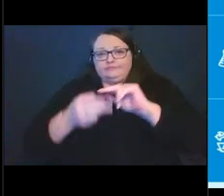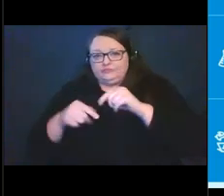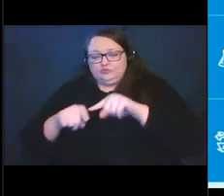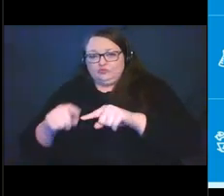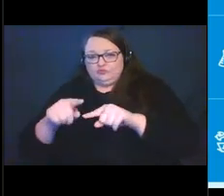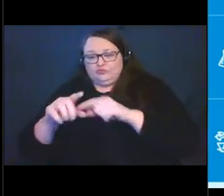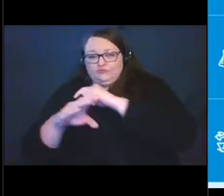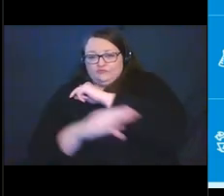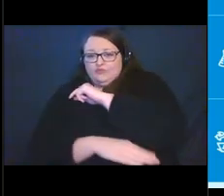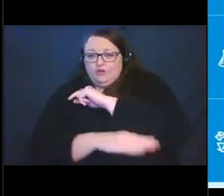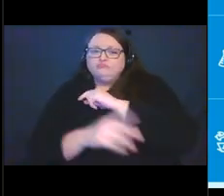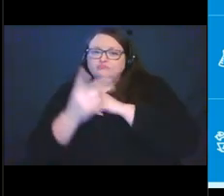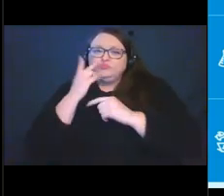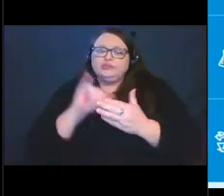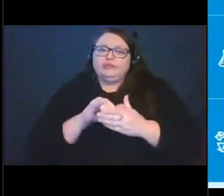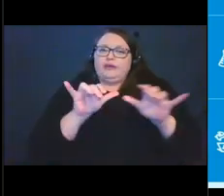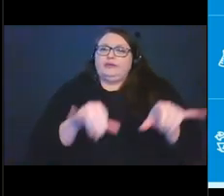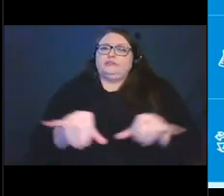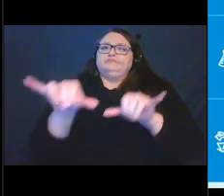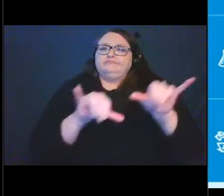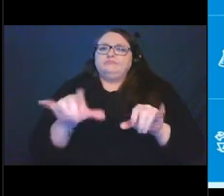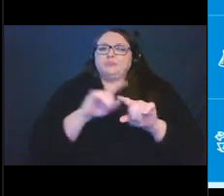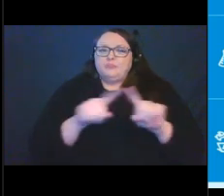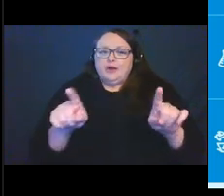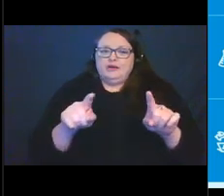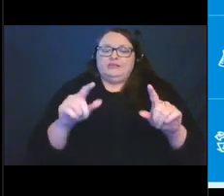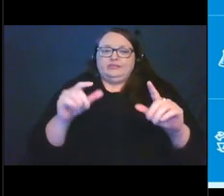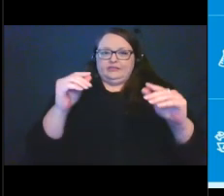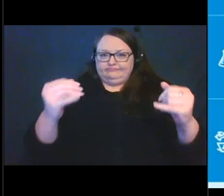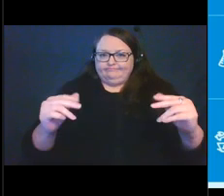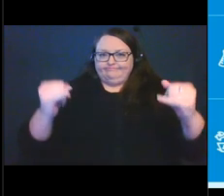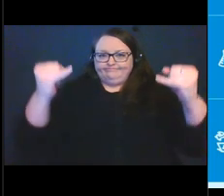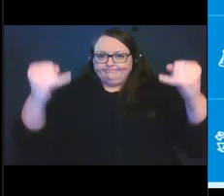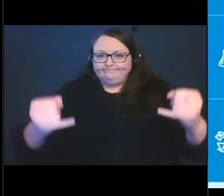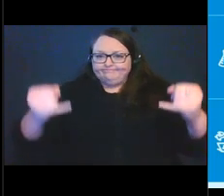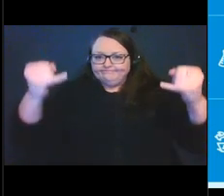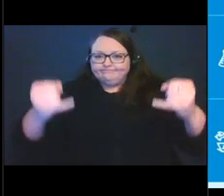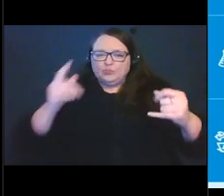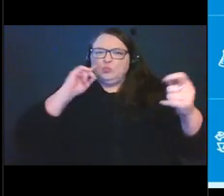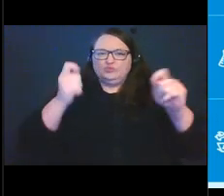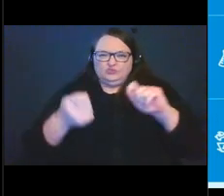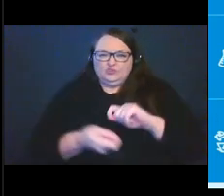to represent that climatology appropriately. We know humidity plays an important though